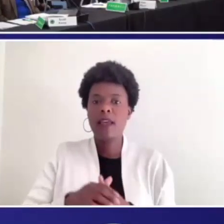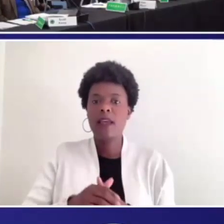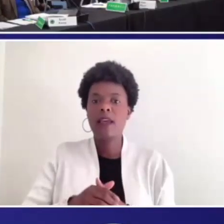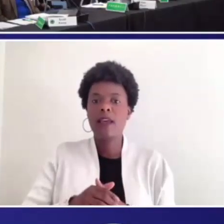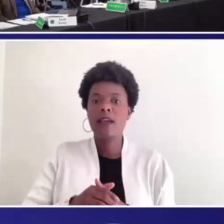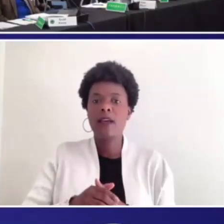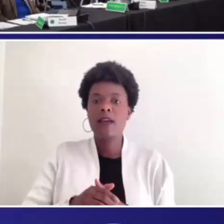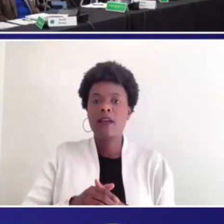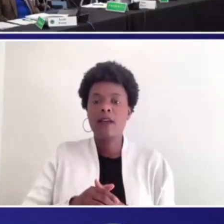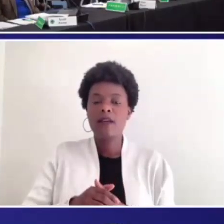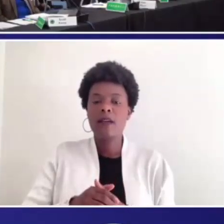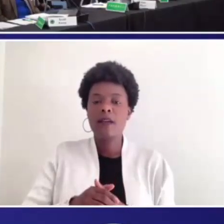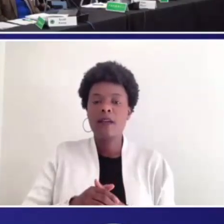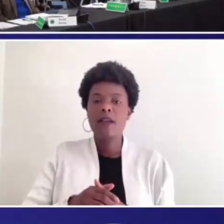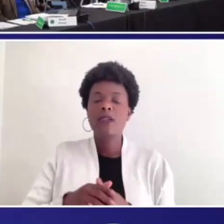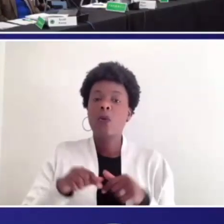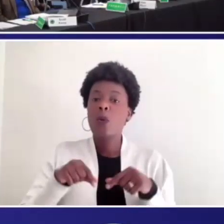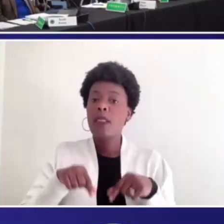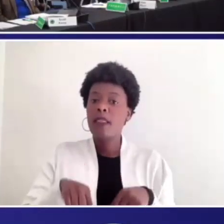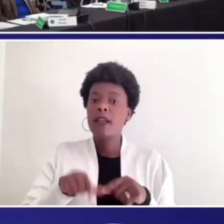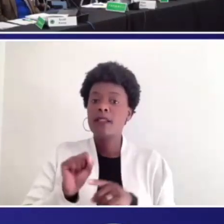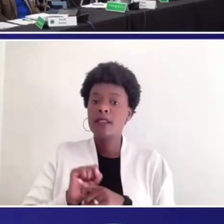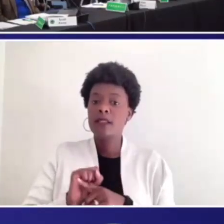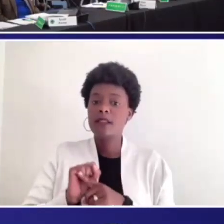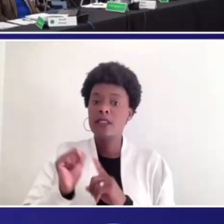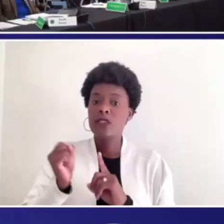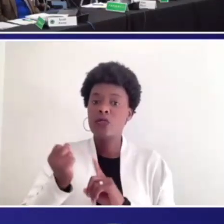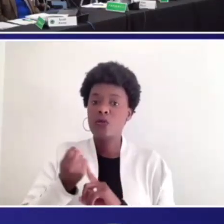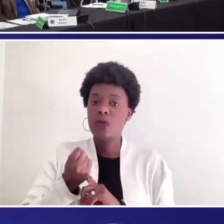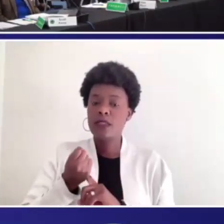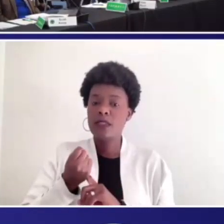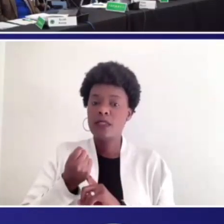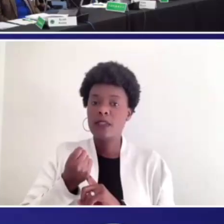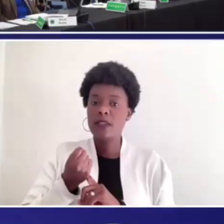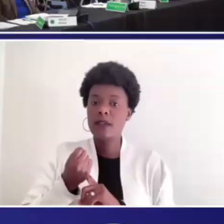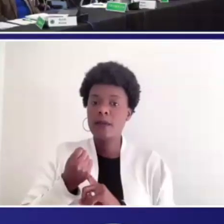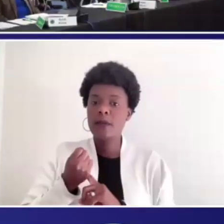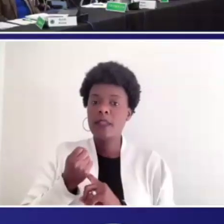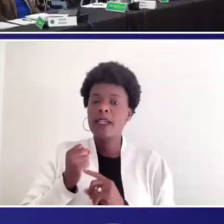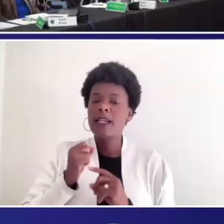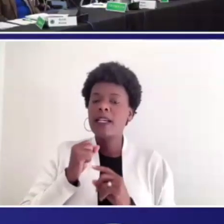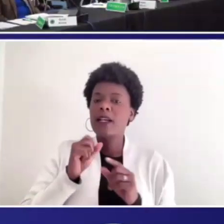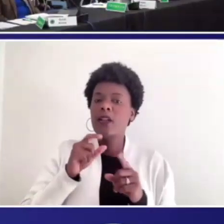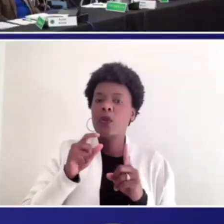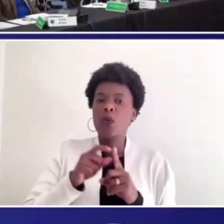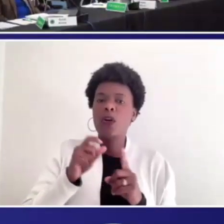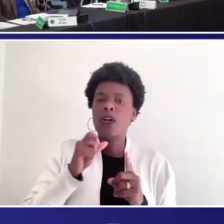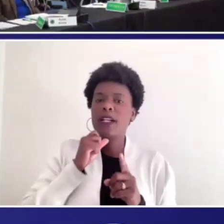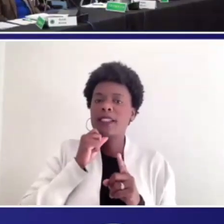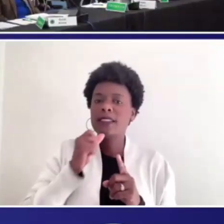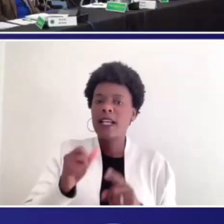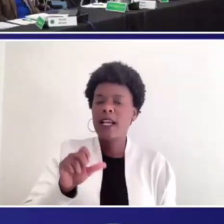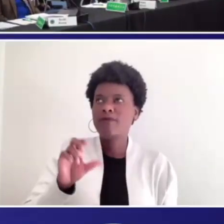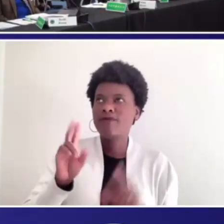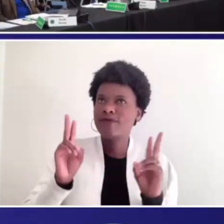So here, I guess the word isn't necessarily superseding the regulation, because the regulation --